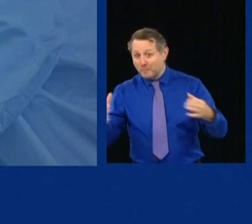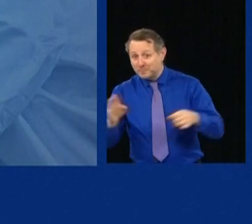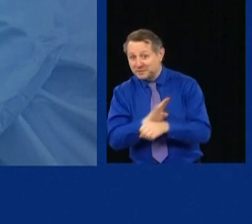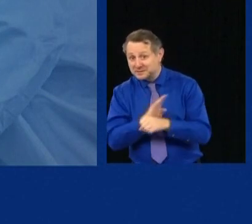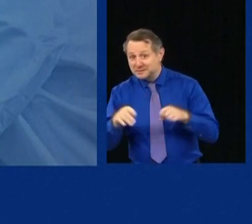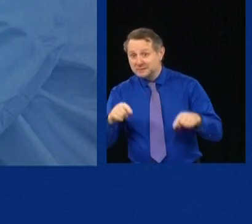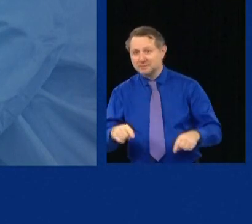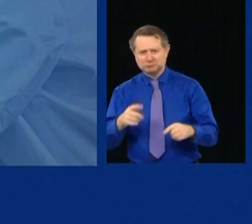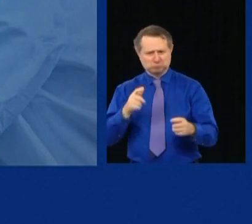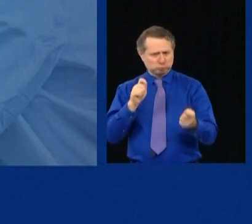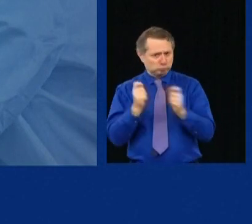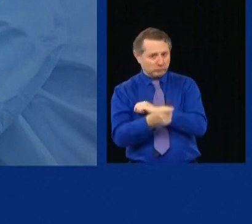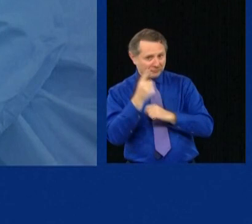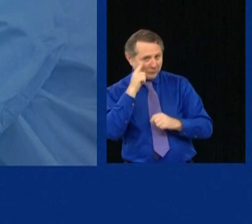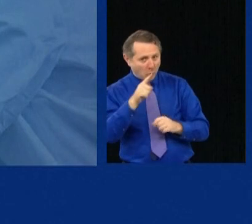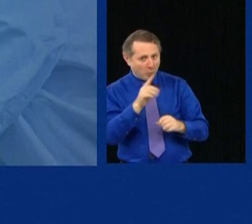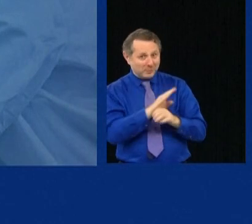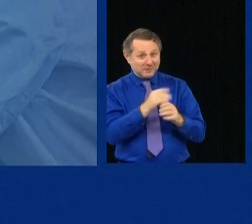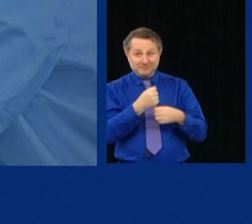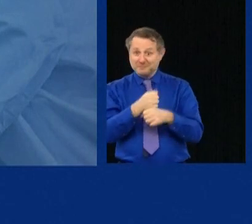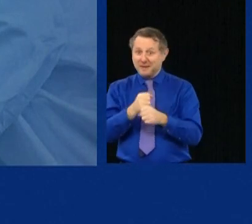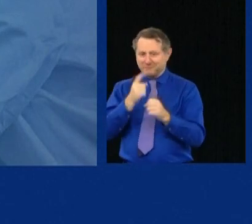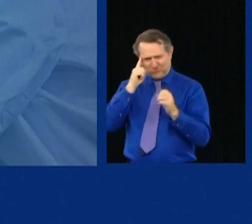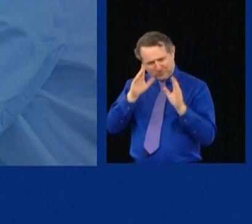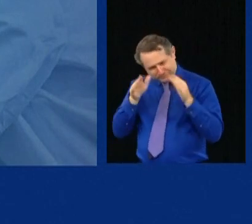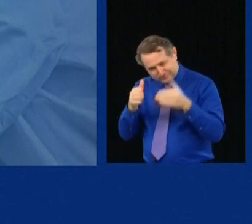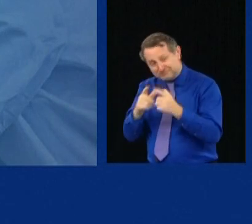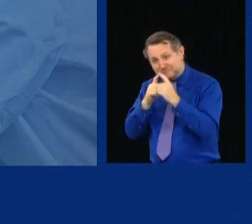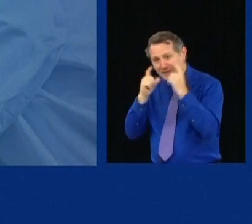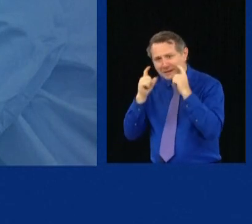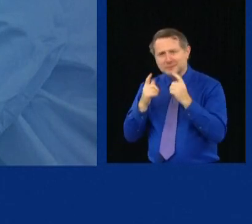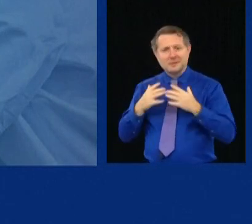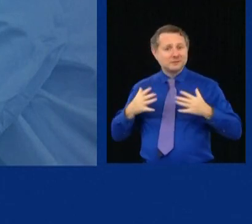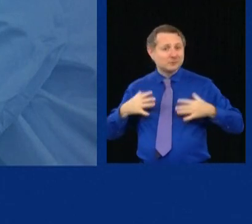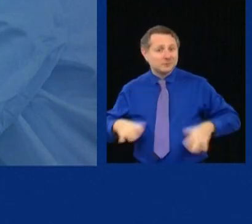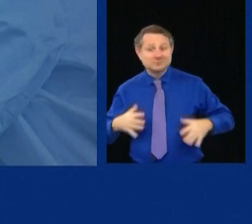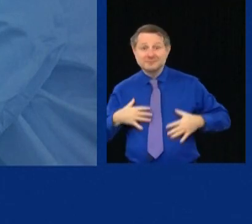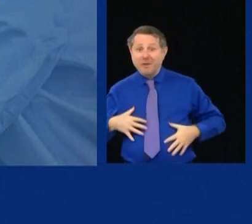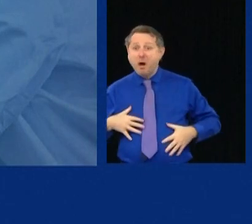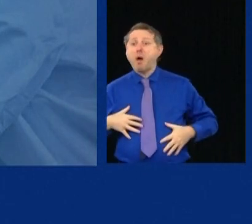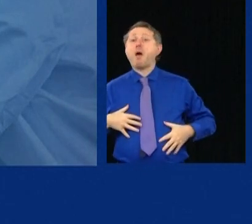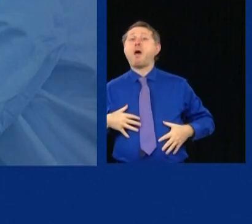SO IF YOU WANT TO START, GROW